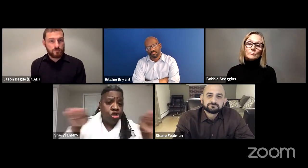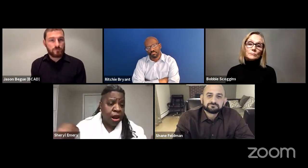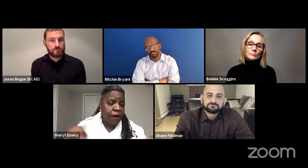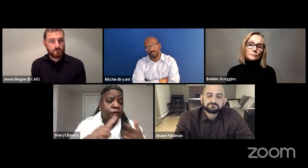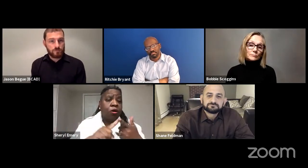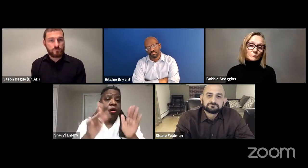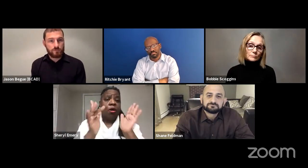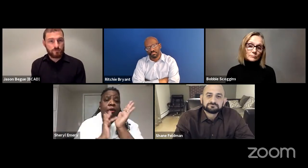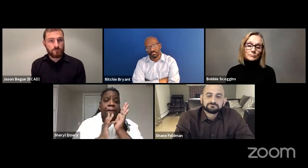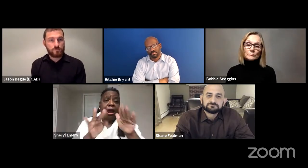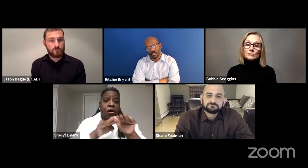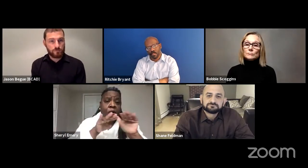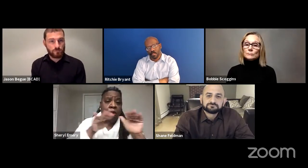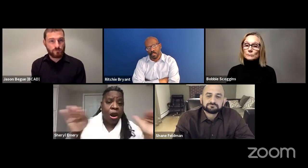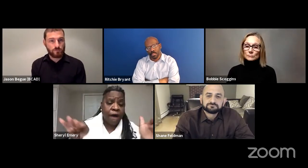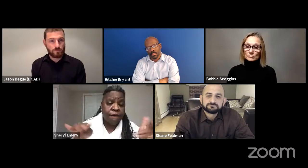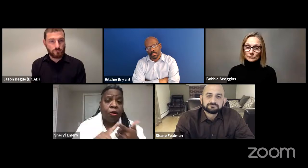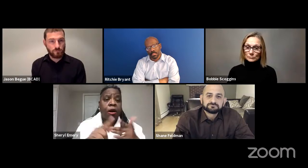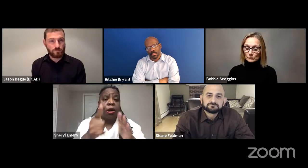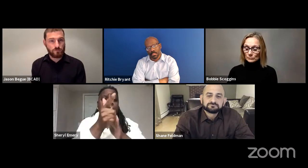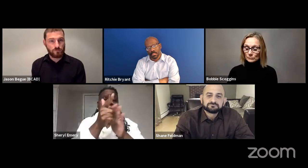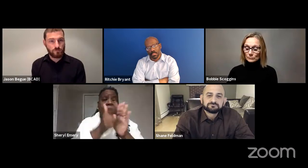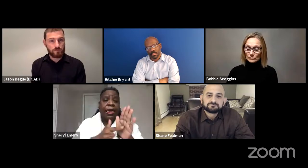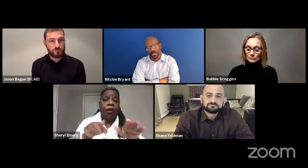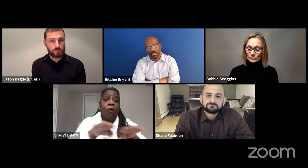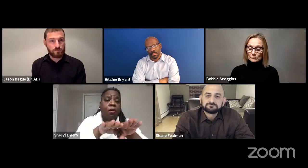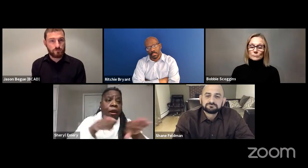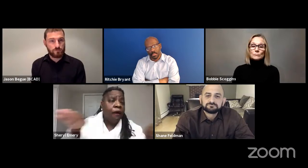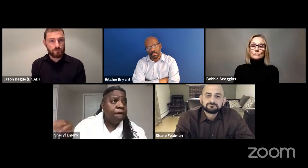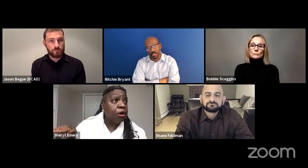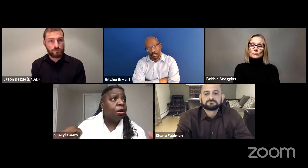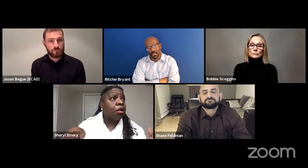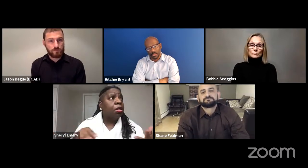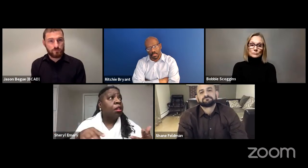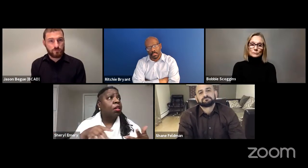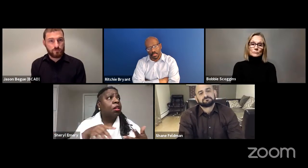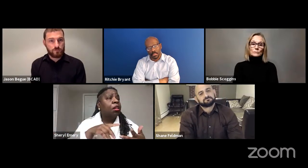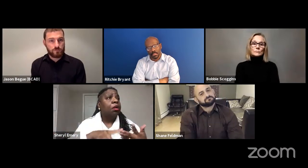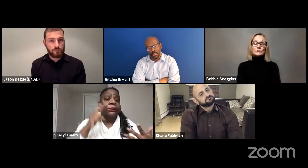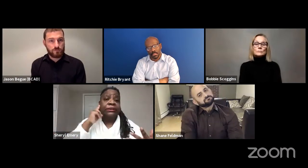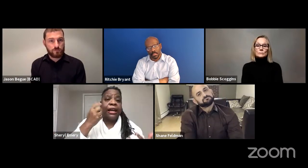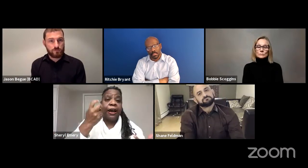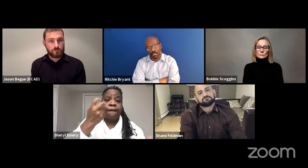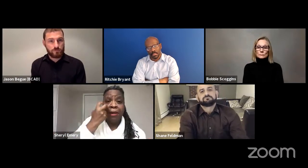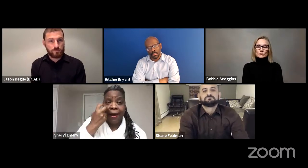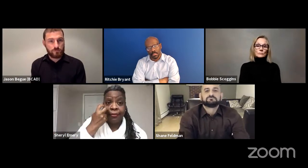we had an educational level, we had a medical level, we had a legal level. If I remember